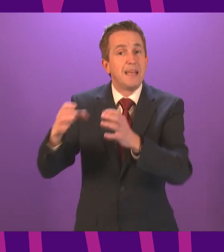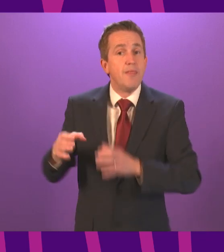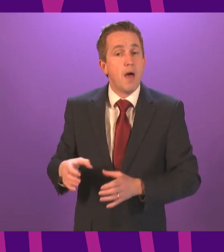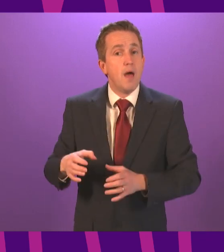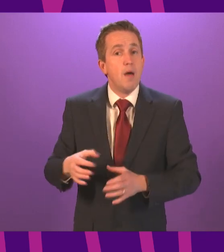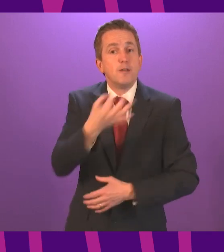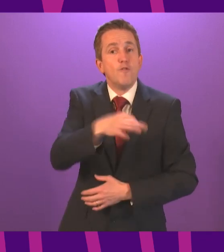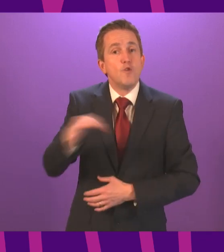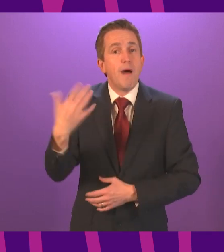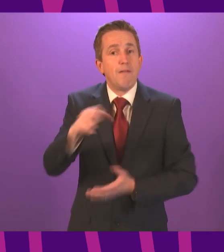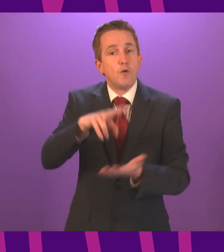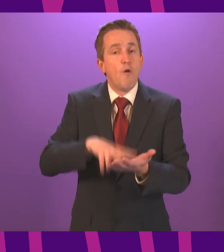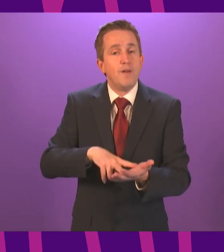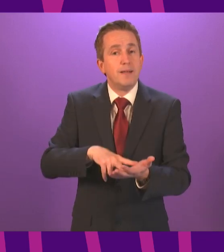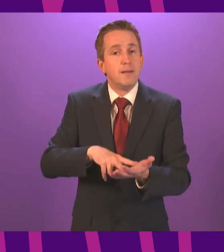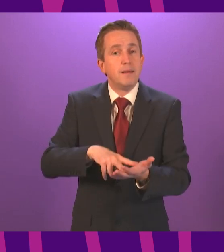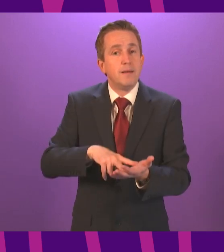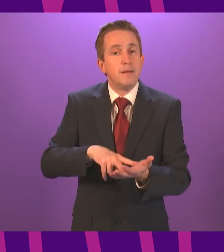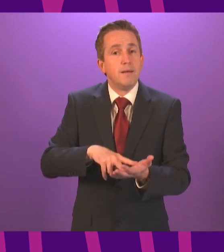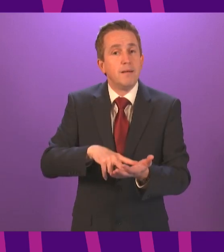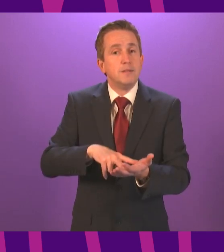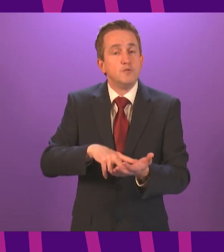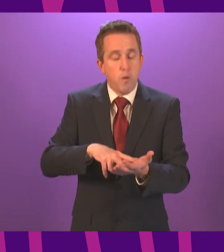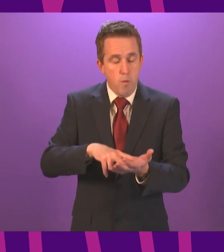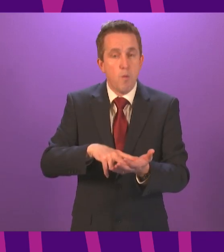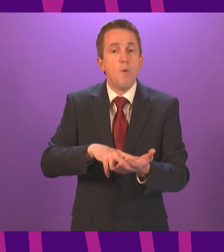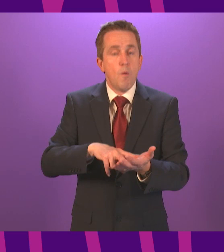For both those reasons, if we get infection levels down, we will give ourselves the ability